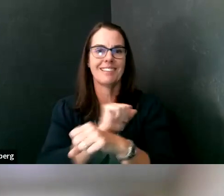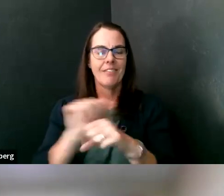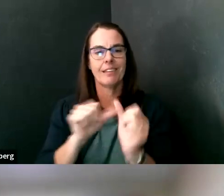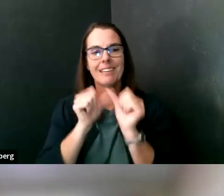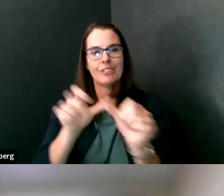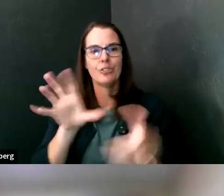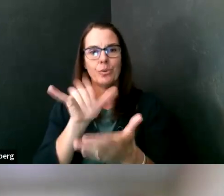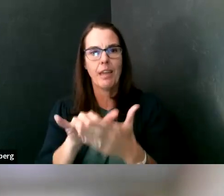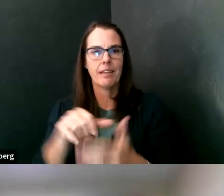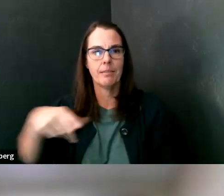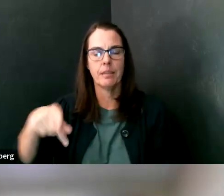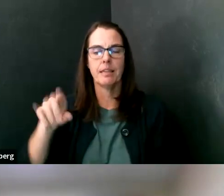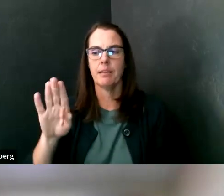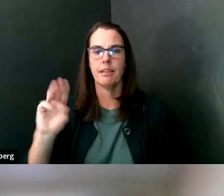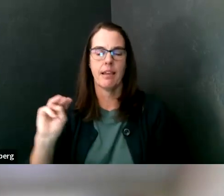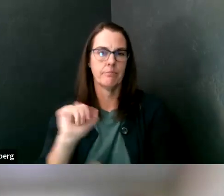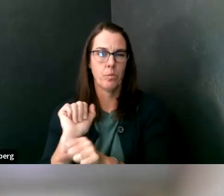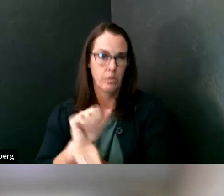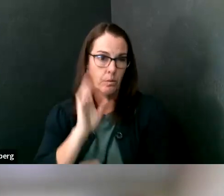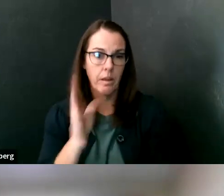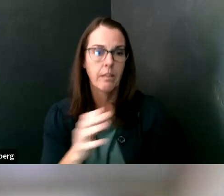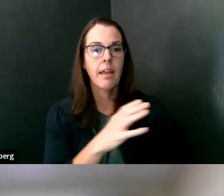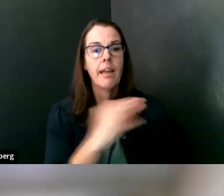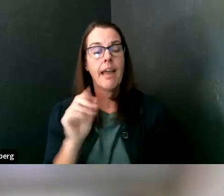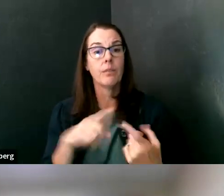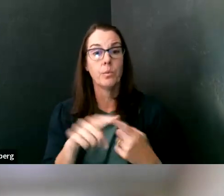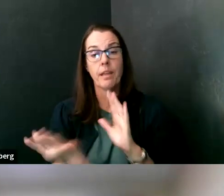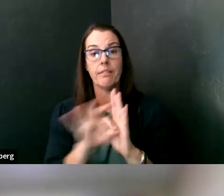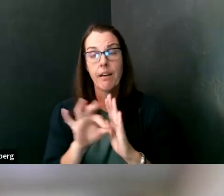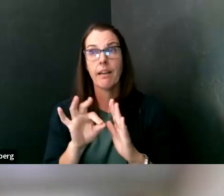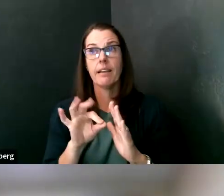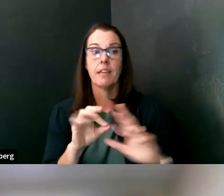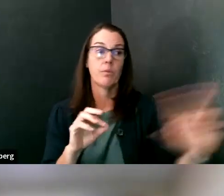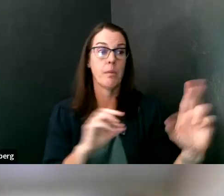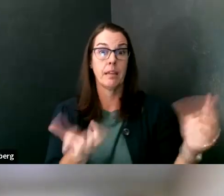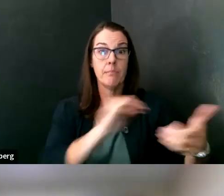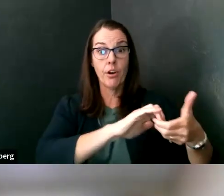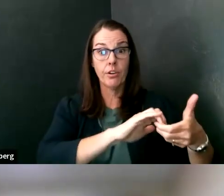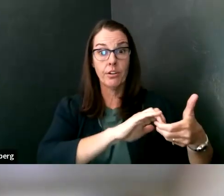PBM work and where we can find a Republican partner and do it in a bipartisan way um we